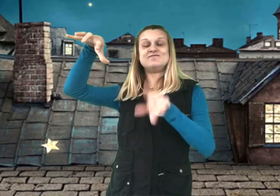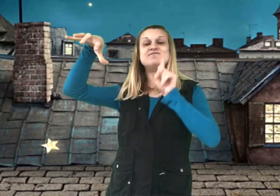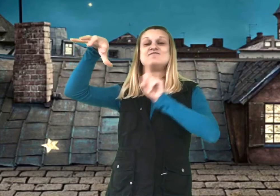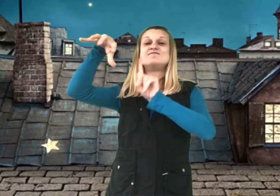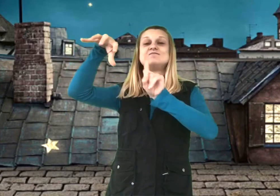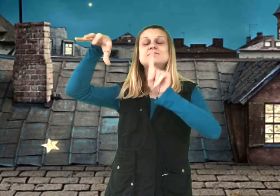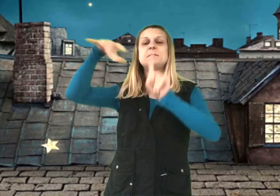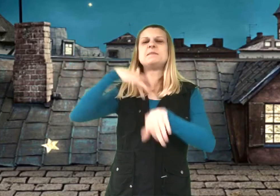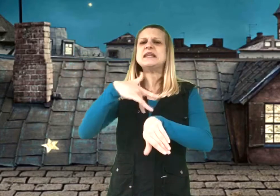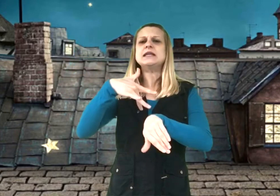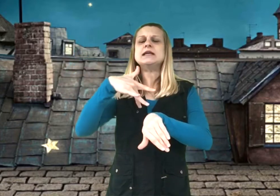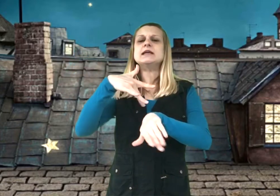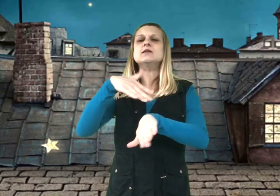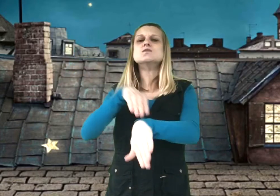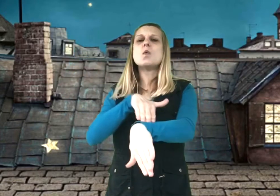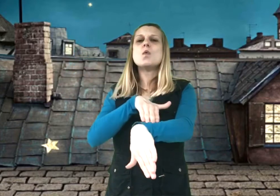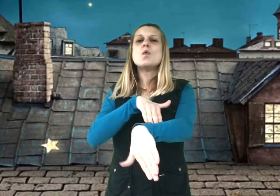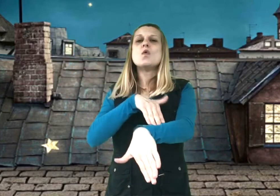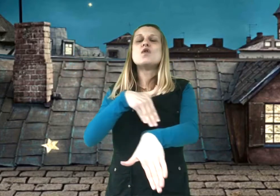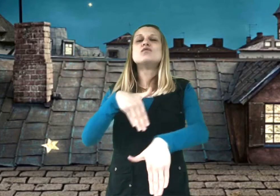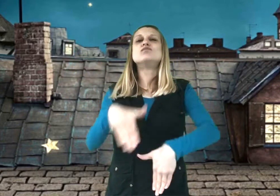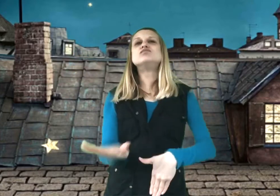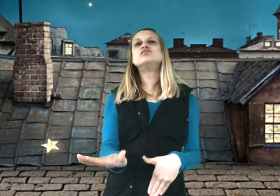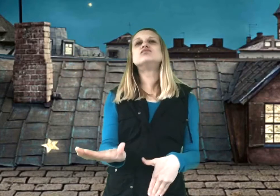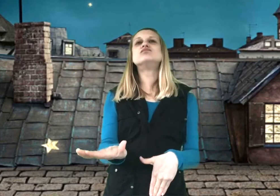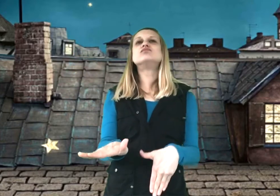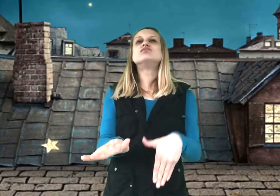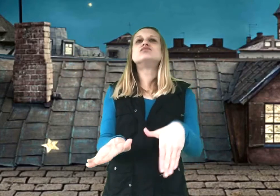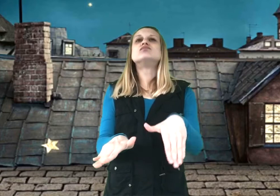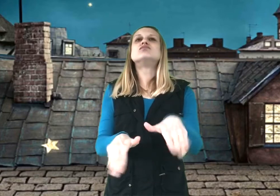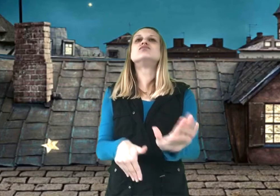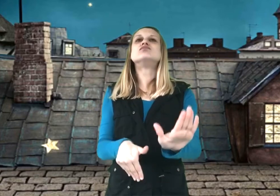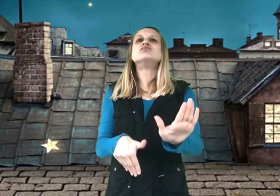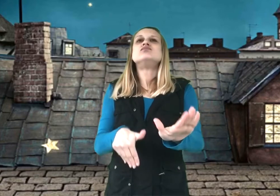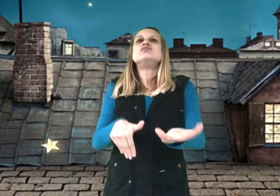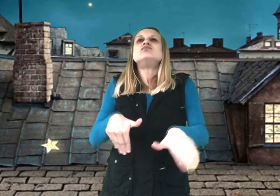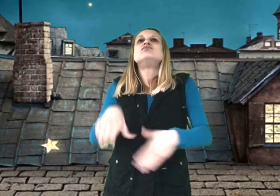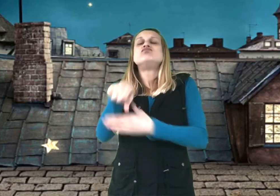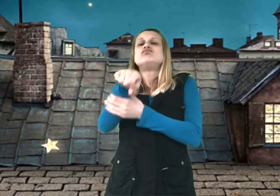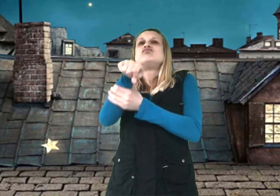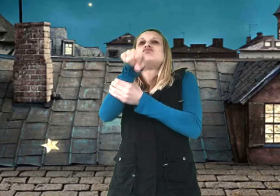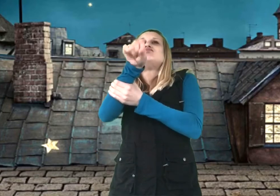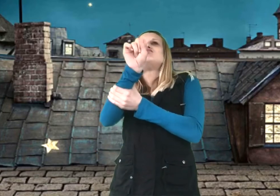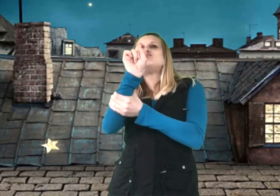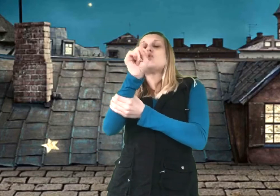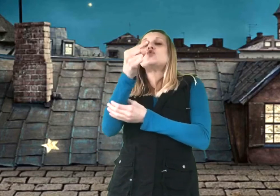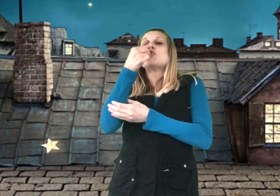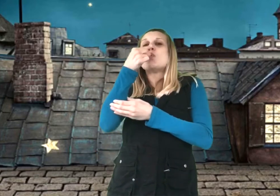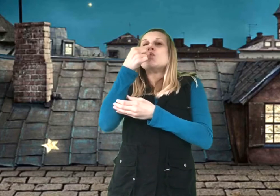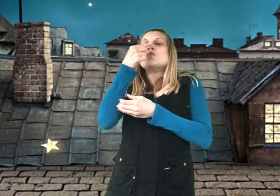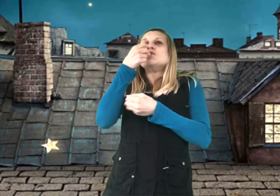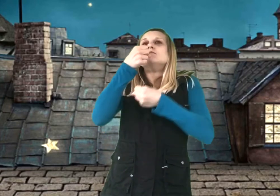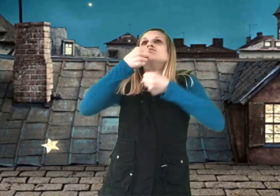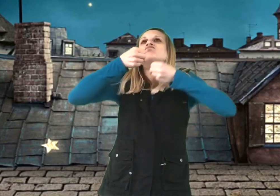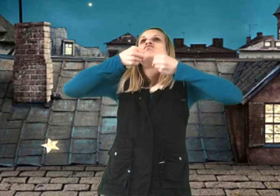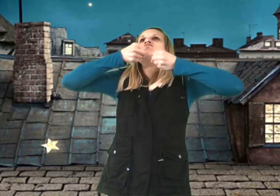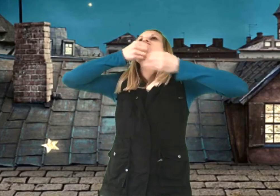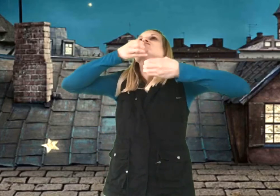He would begin to walk very, very slowly, and he would hold his nose high in the air